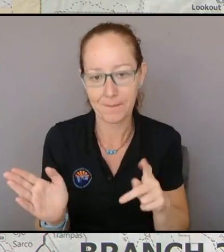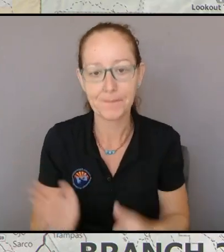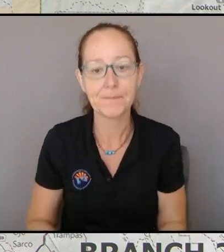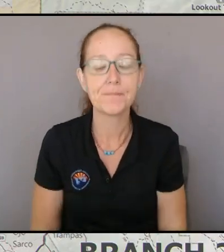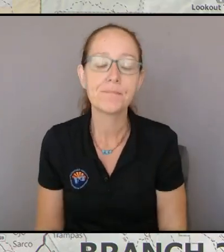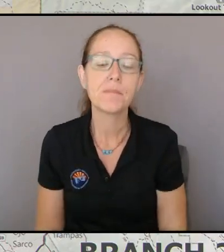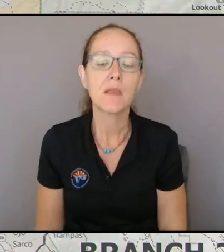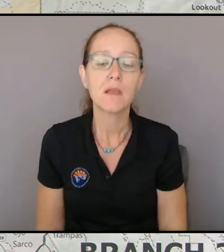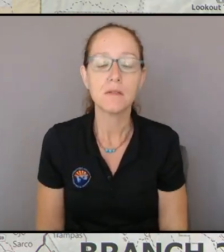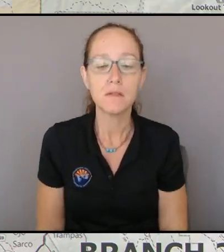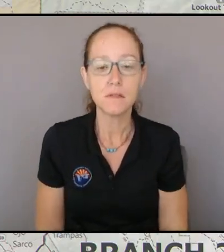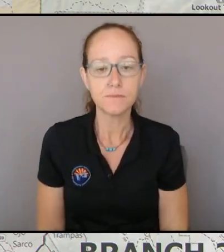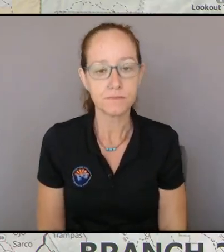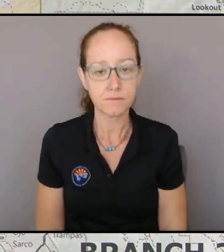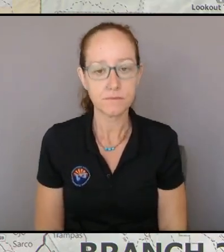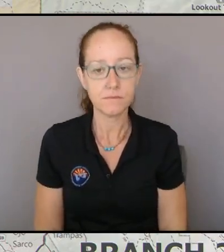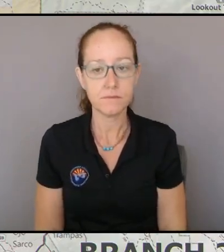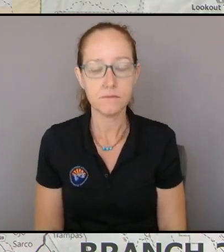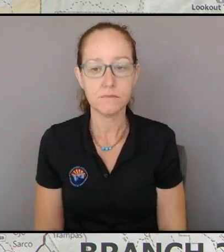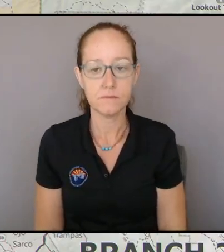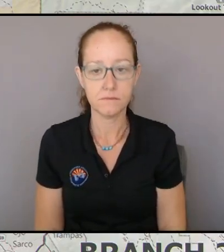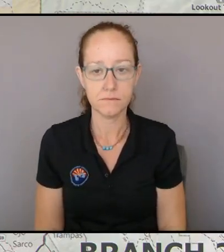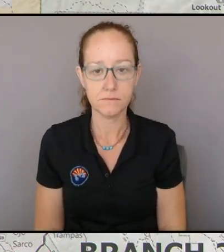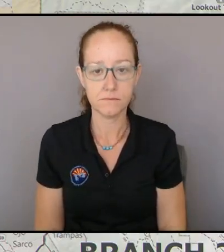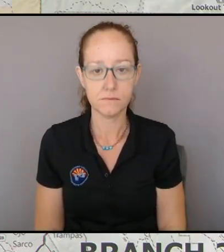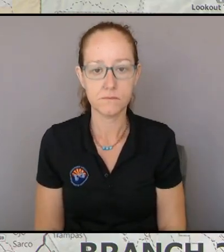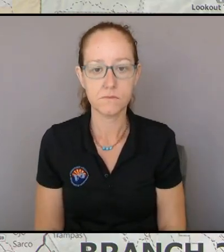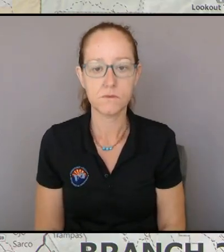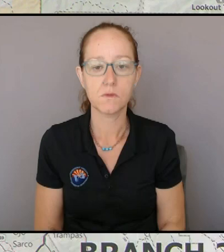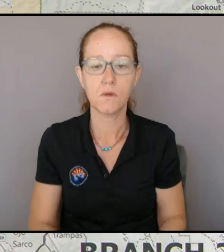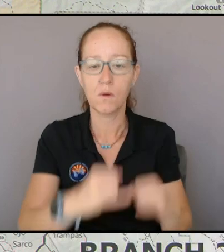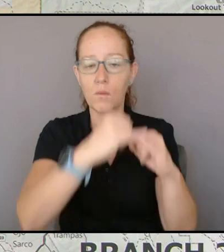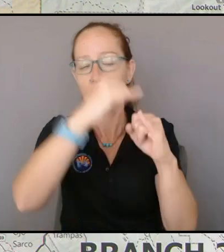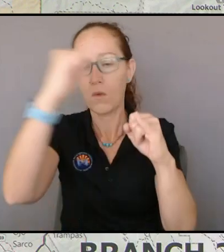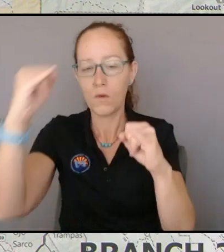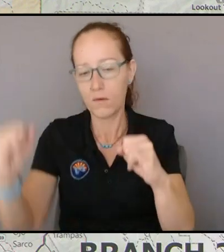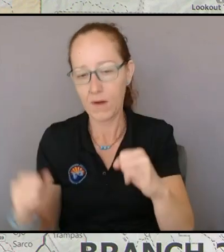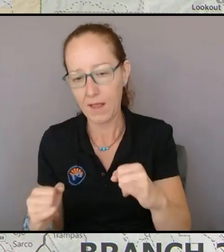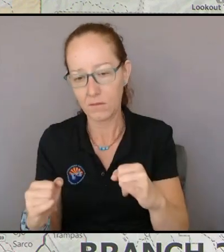I'm going to-- we'll go around the map in a minute-- but I just want to tell you that up on the northern end, the indirect line